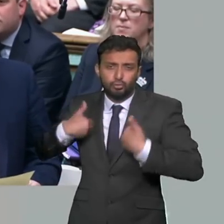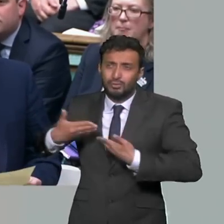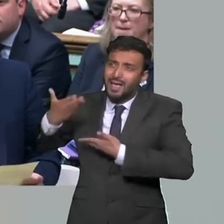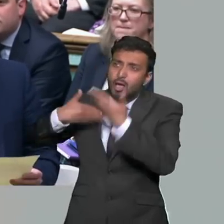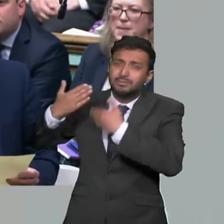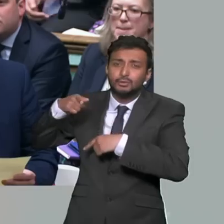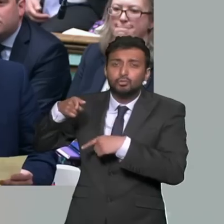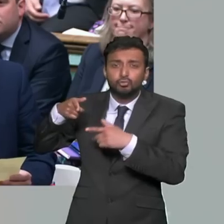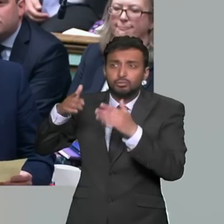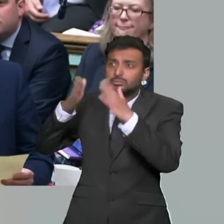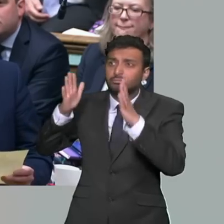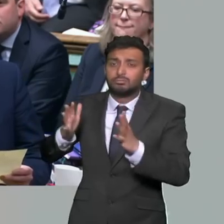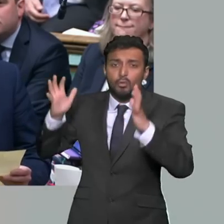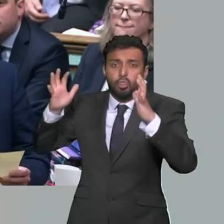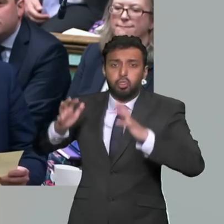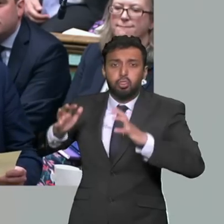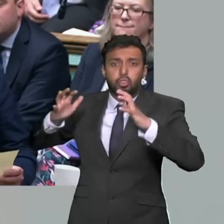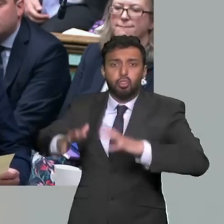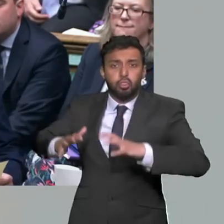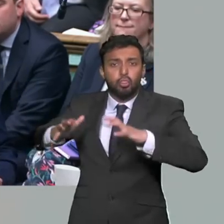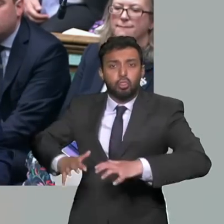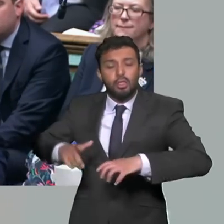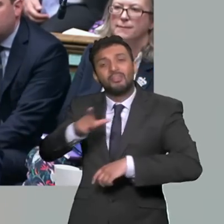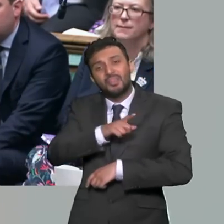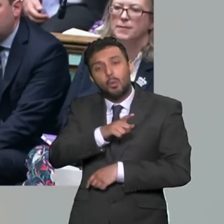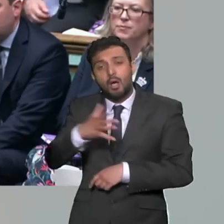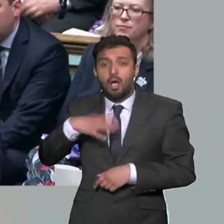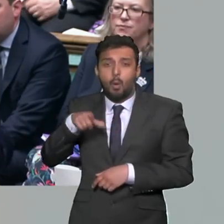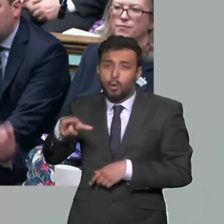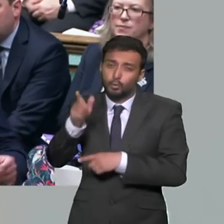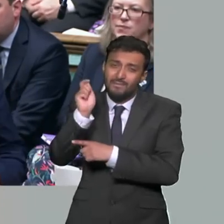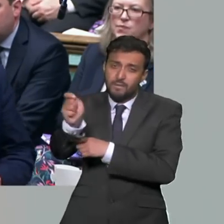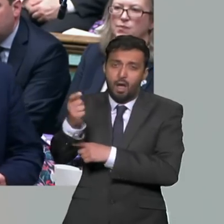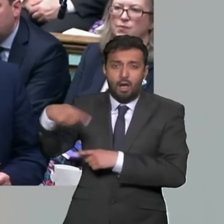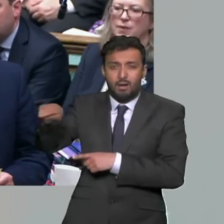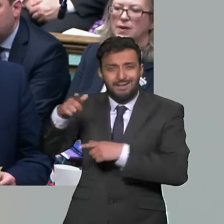is why I introduced my Planning (Proper Maintenance of Land) Bill to increase fines on these ruinous owners. Can my right hon.